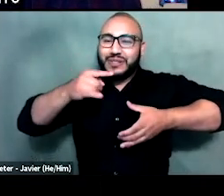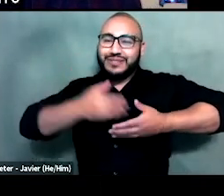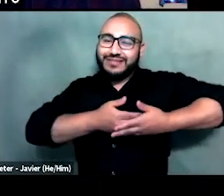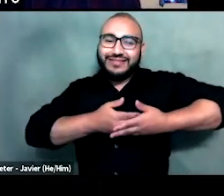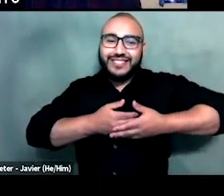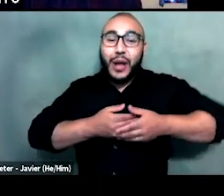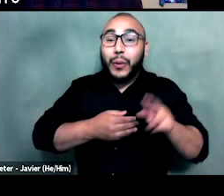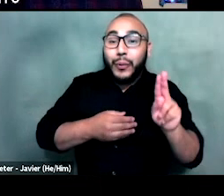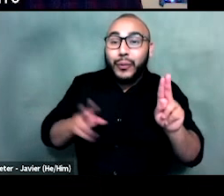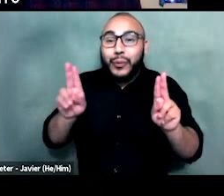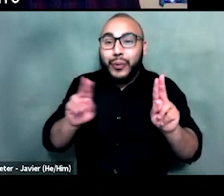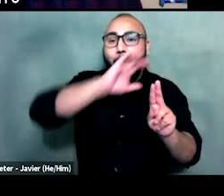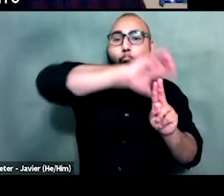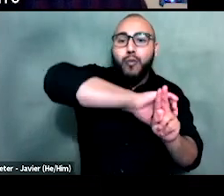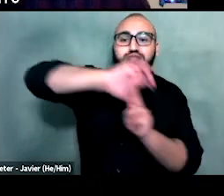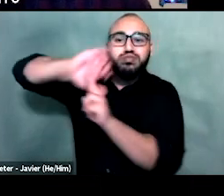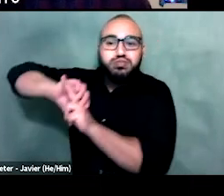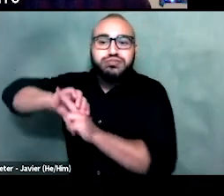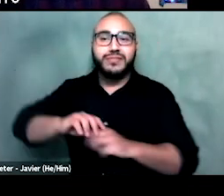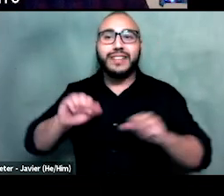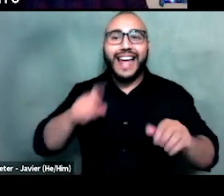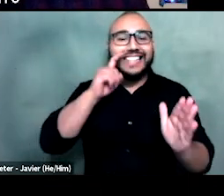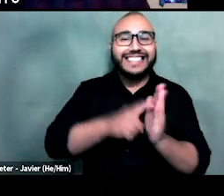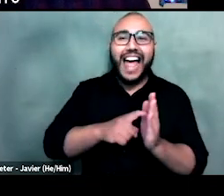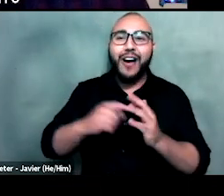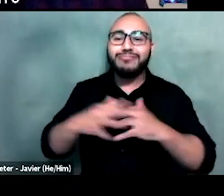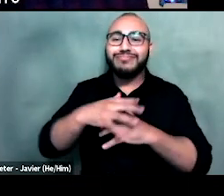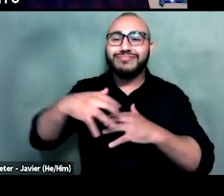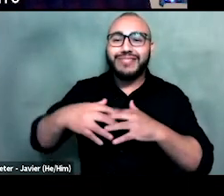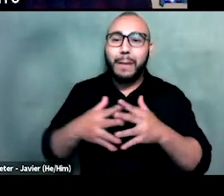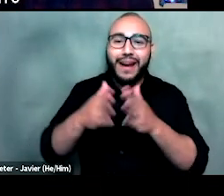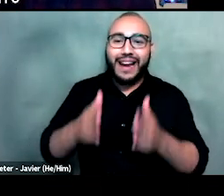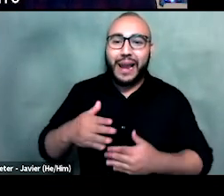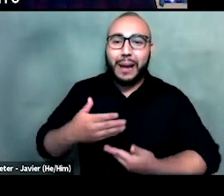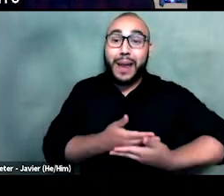wrapped up in. You can always tell it's a Native American baby if the child has a lot